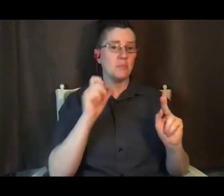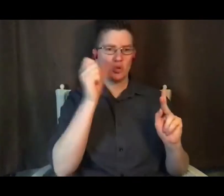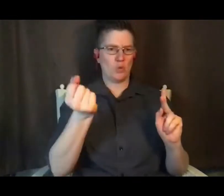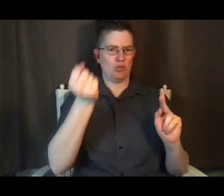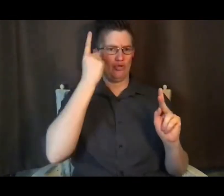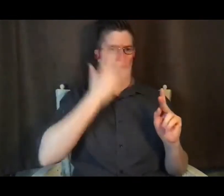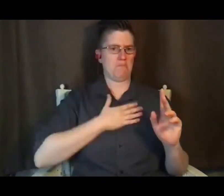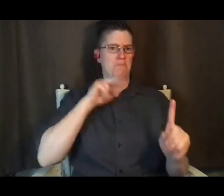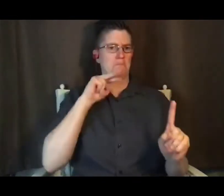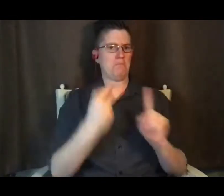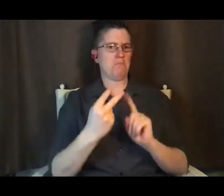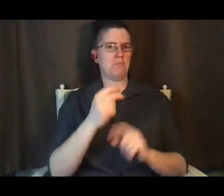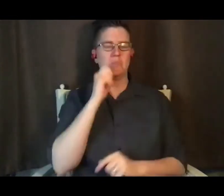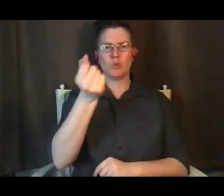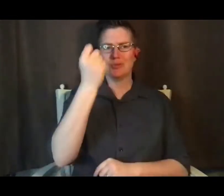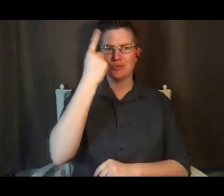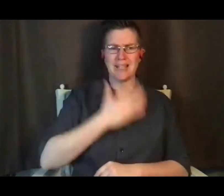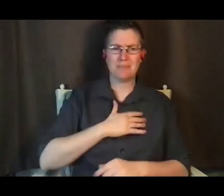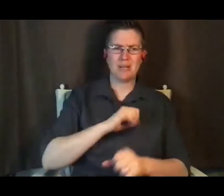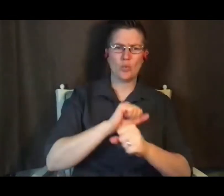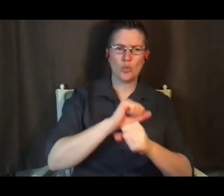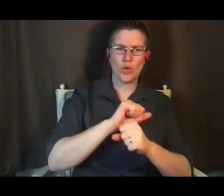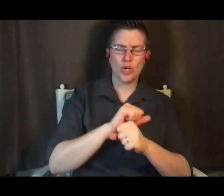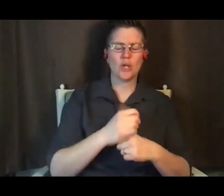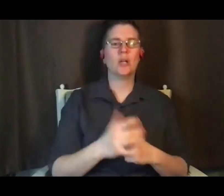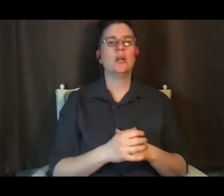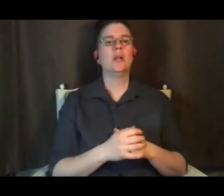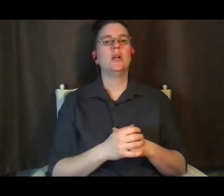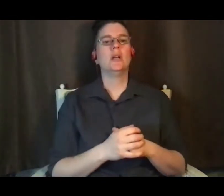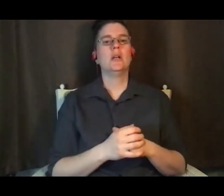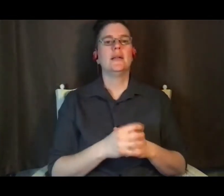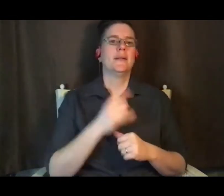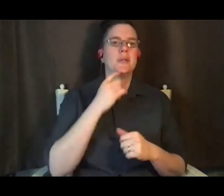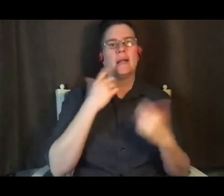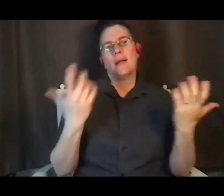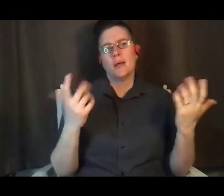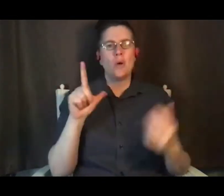understand the work that i'm doing right and they will say things like well lydia that's all good